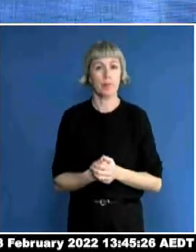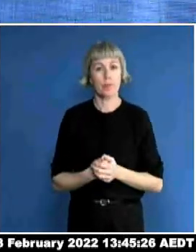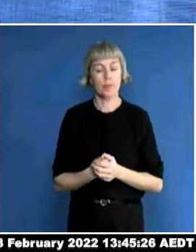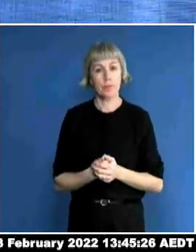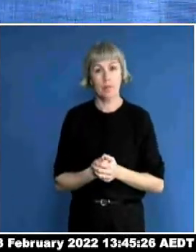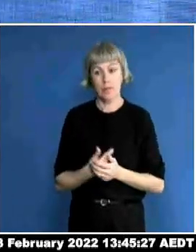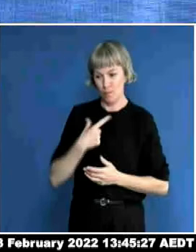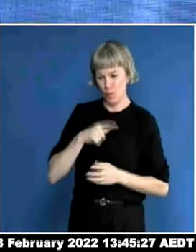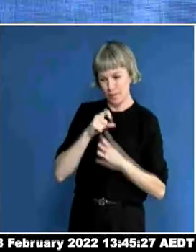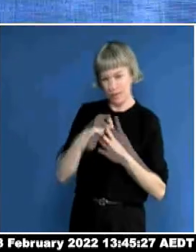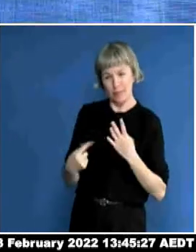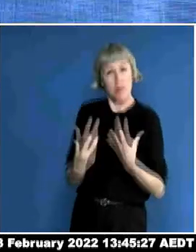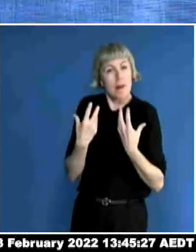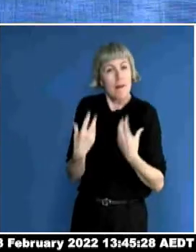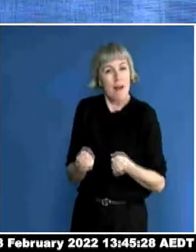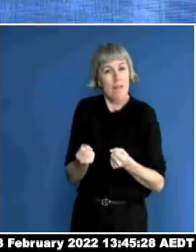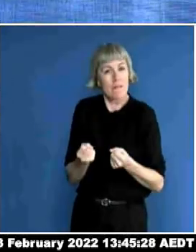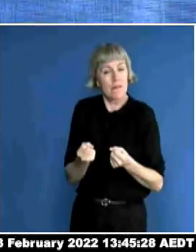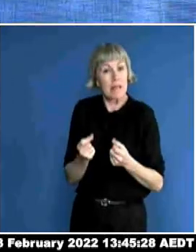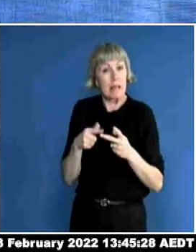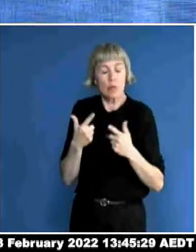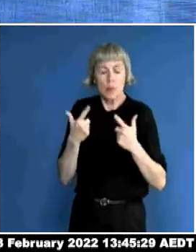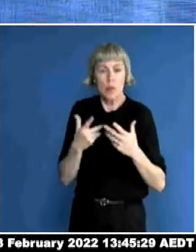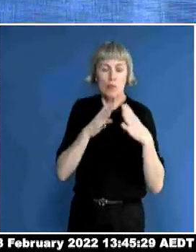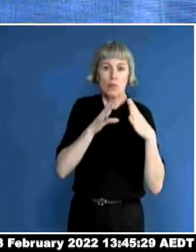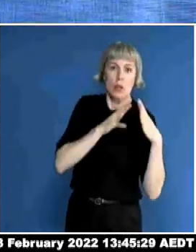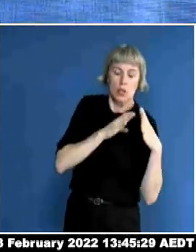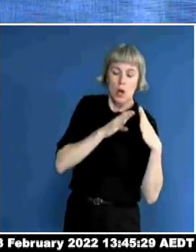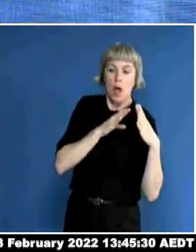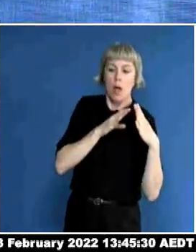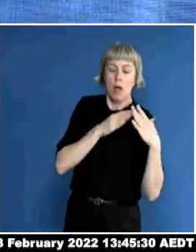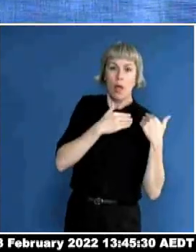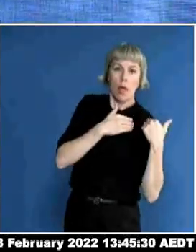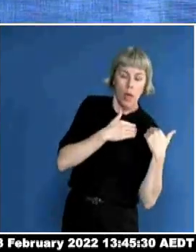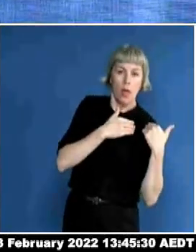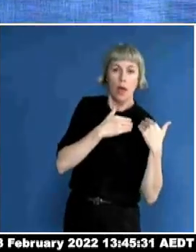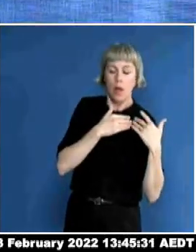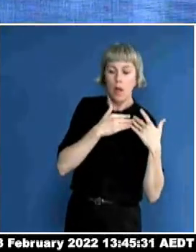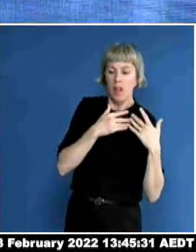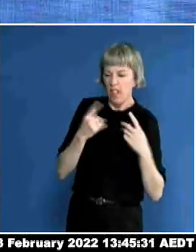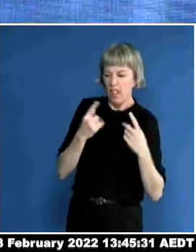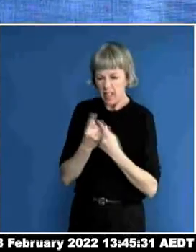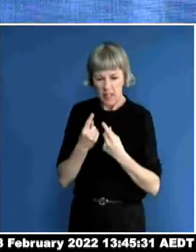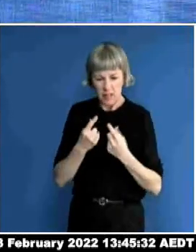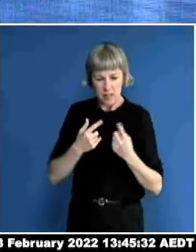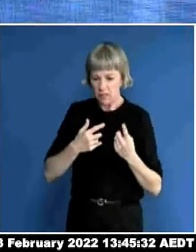work, that was difficult, and you've told the Royal Commissioners one example was